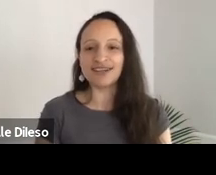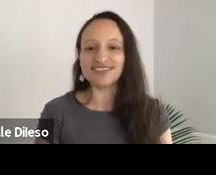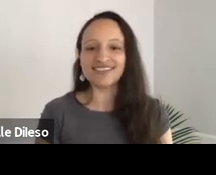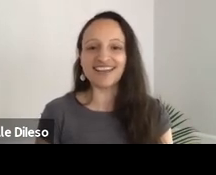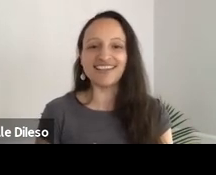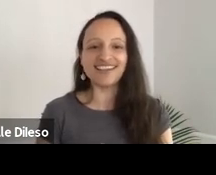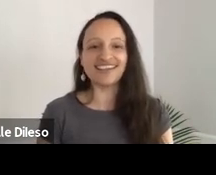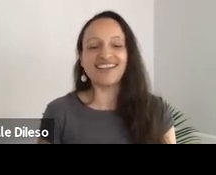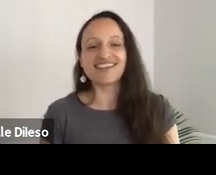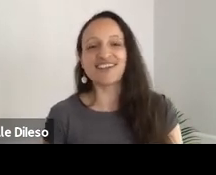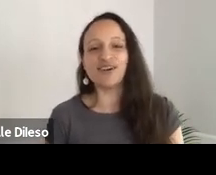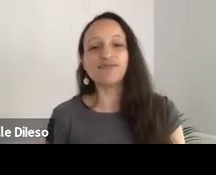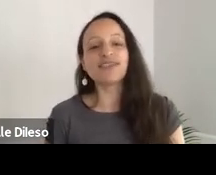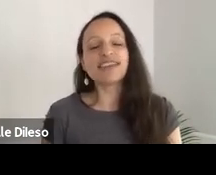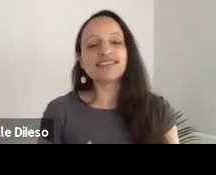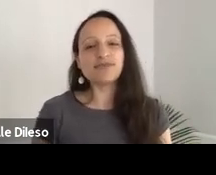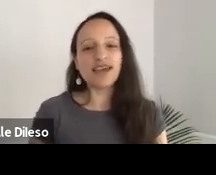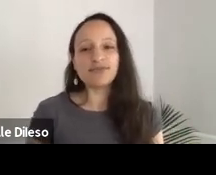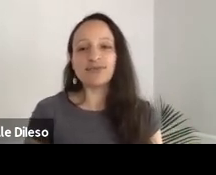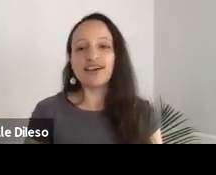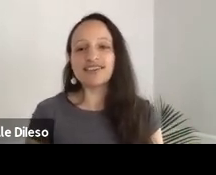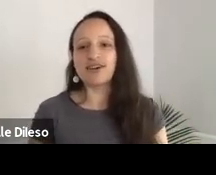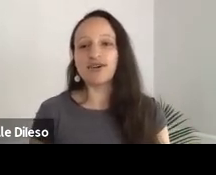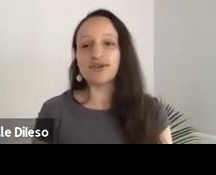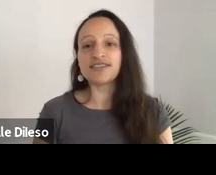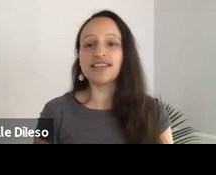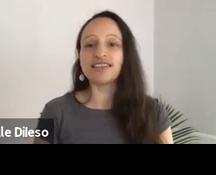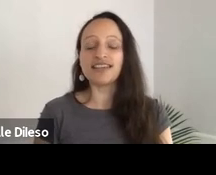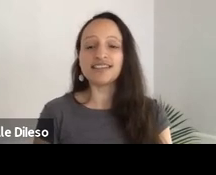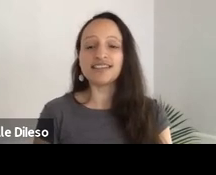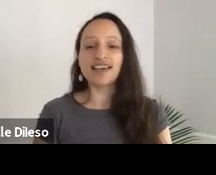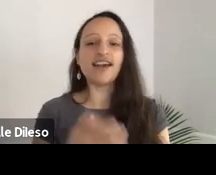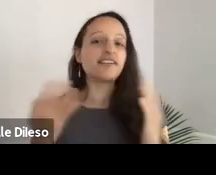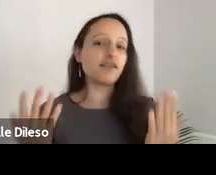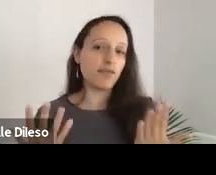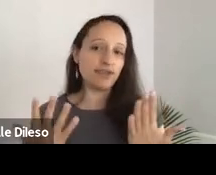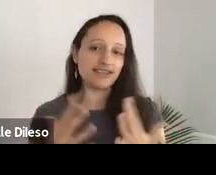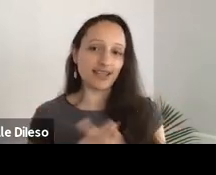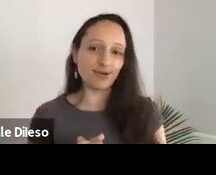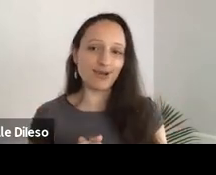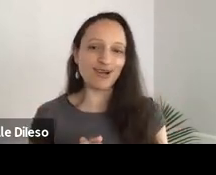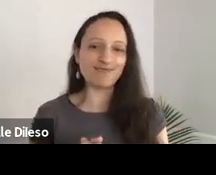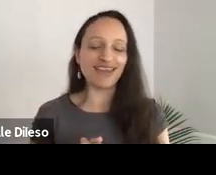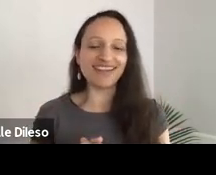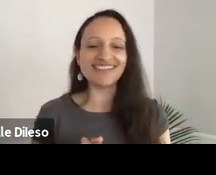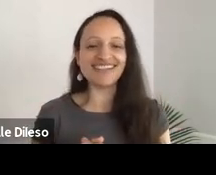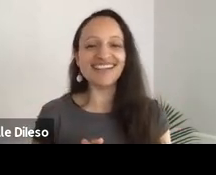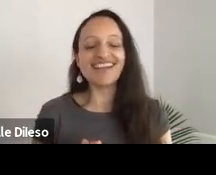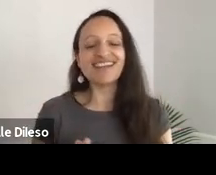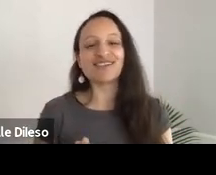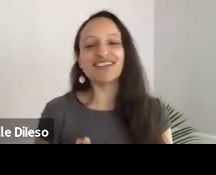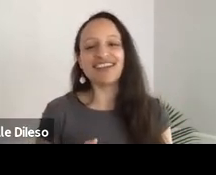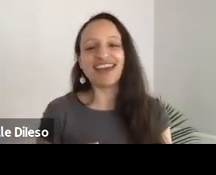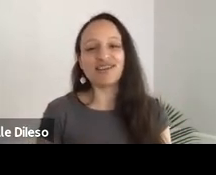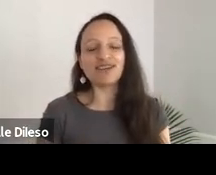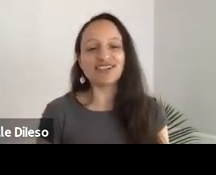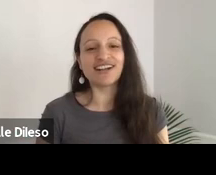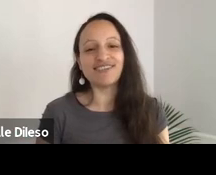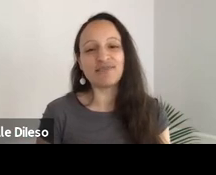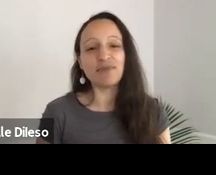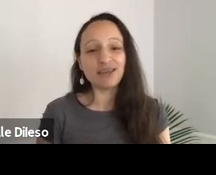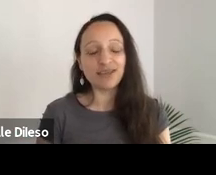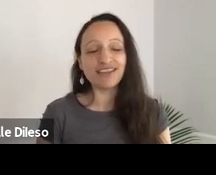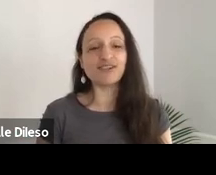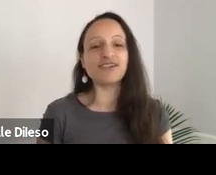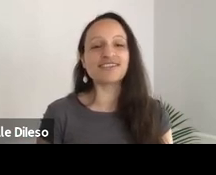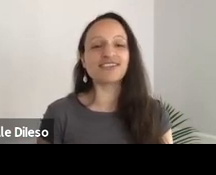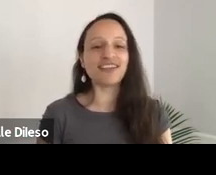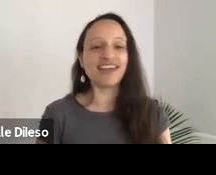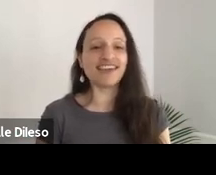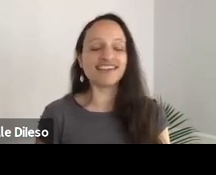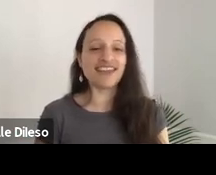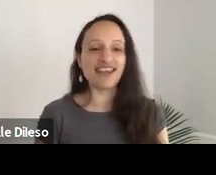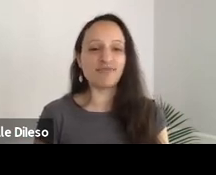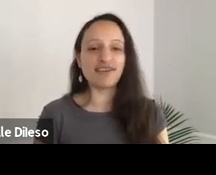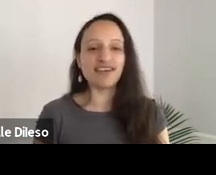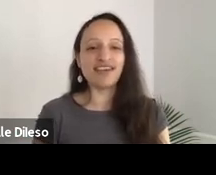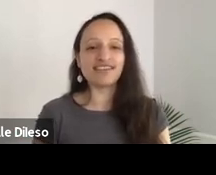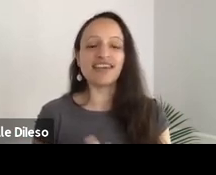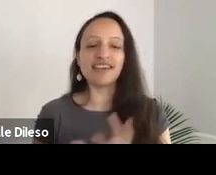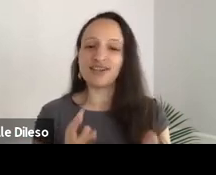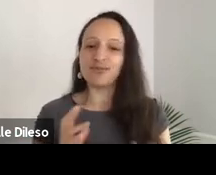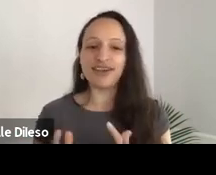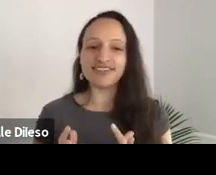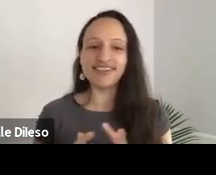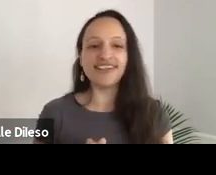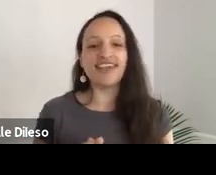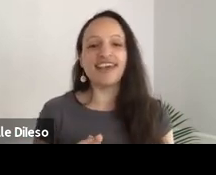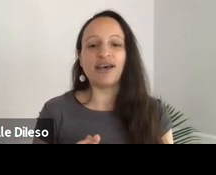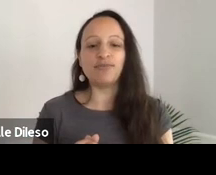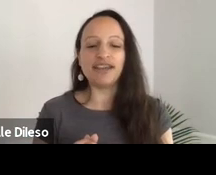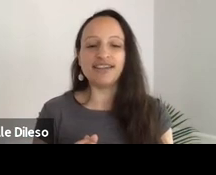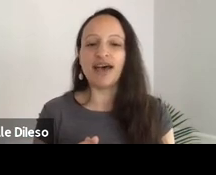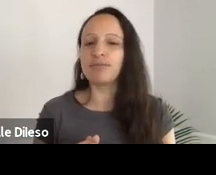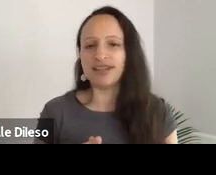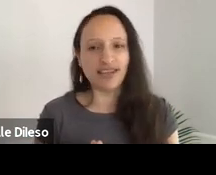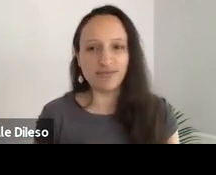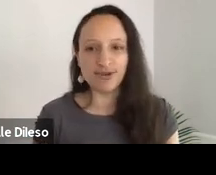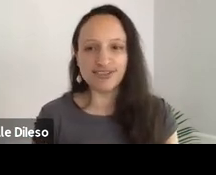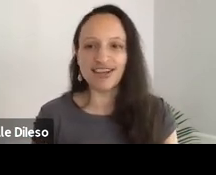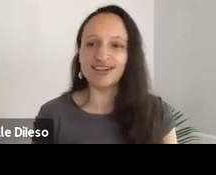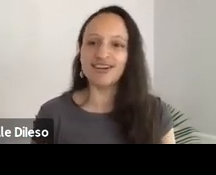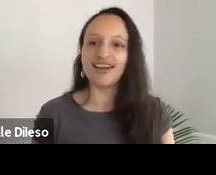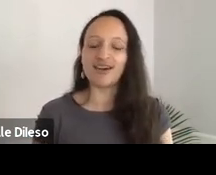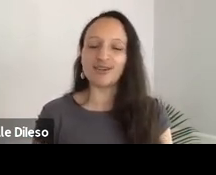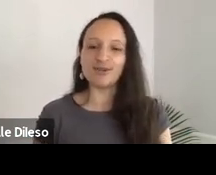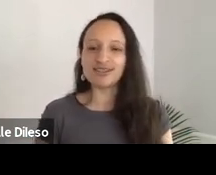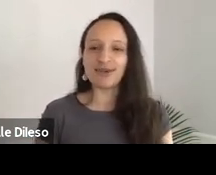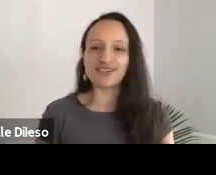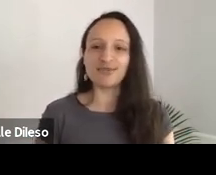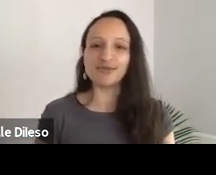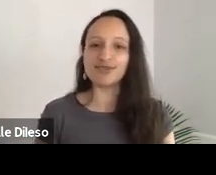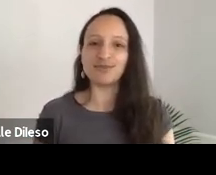For our next picture Saki. So sometimes we also see things that are not maybe exactly what we're planning to see. So we're looking at a picture of a baby who is looking at that same skeleton puzzle, but not putting that bones together, how you would